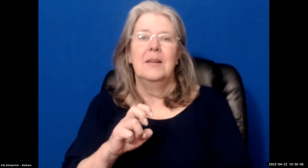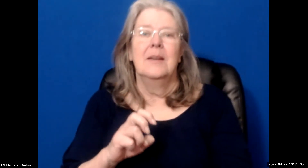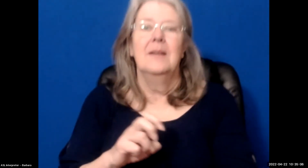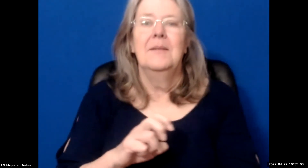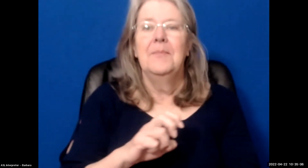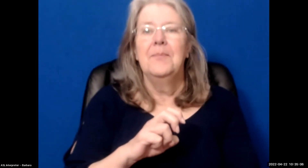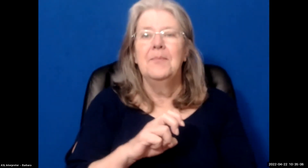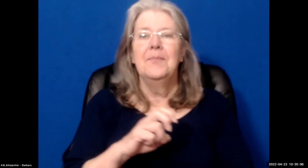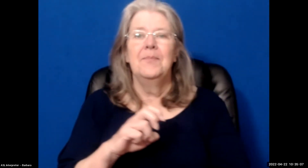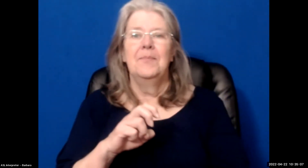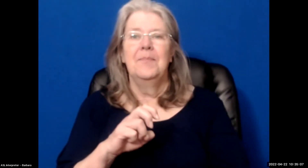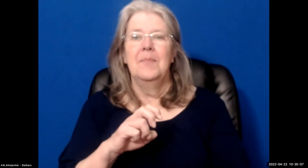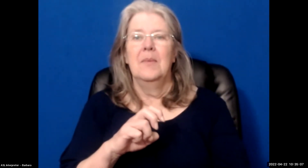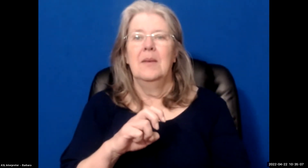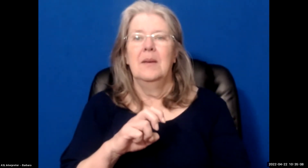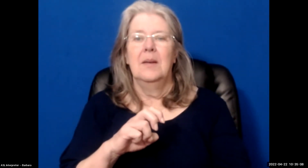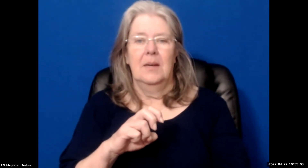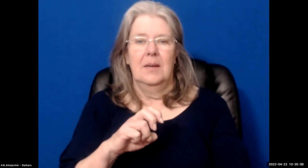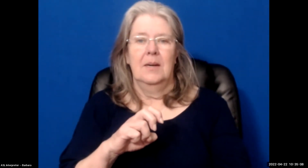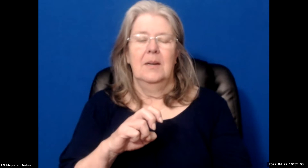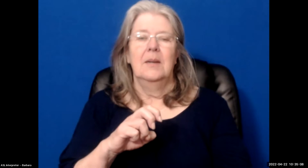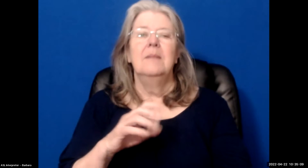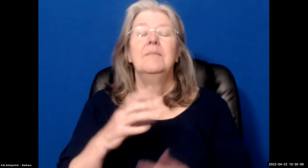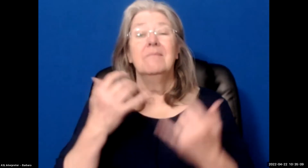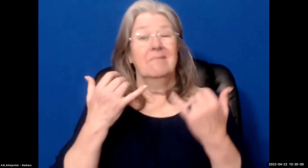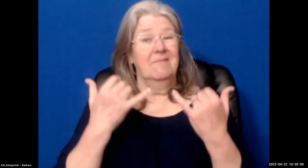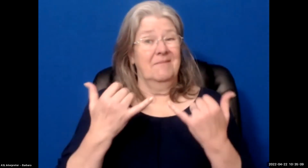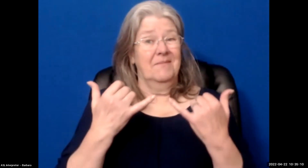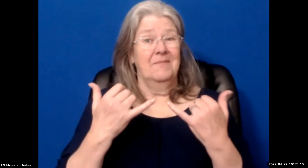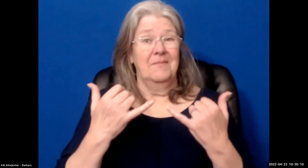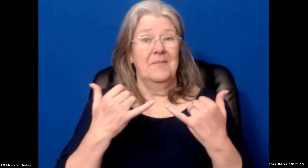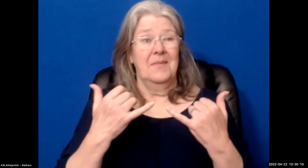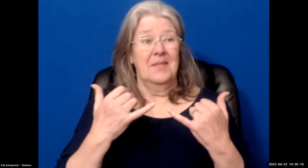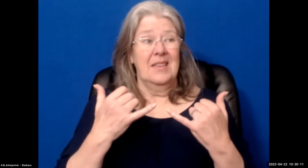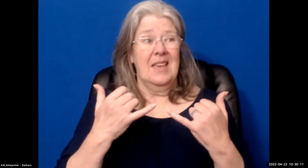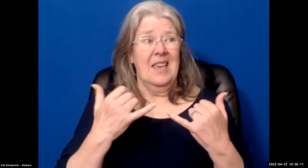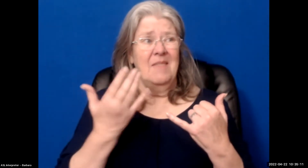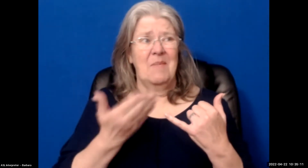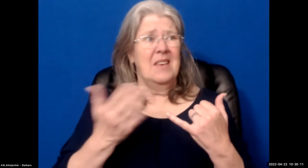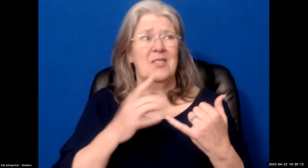believe this is really timely topic, because these days, things are quite uncertain and maybe puzzling.